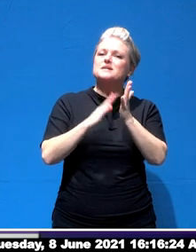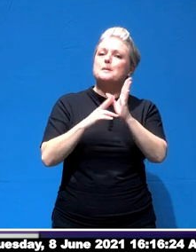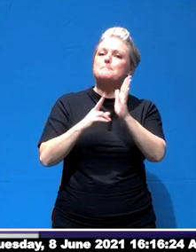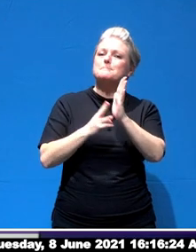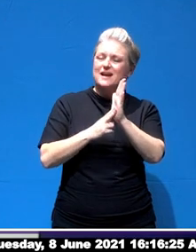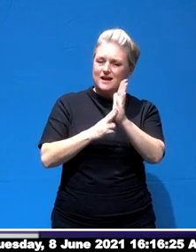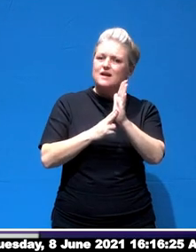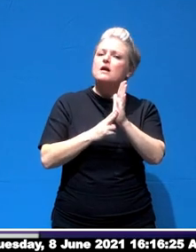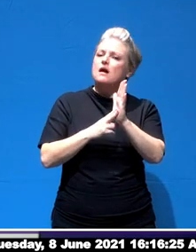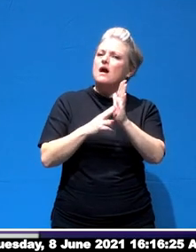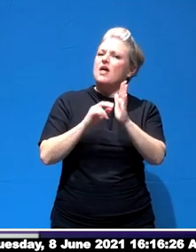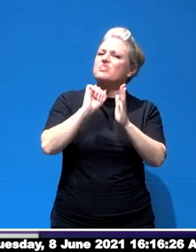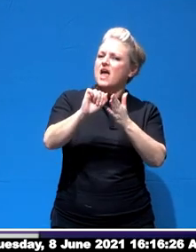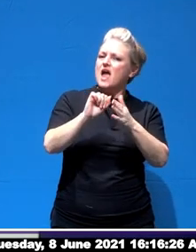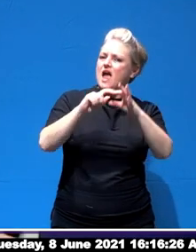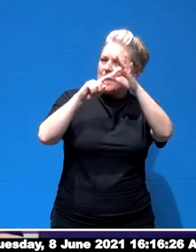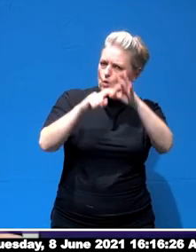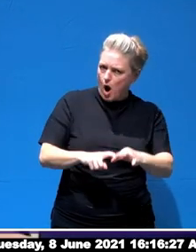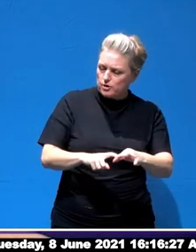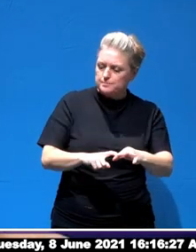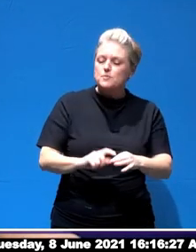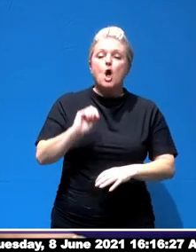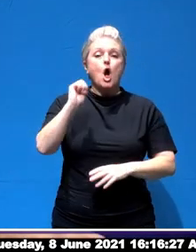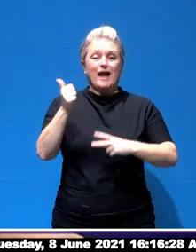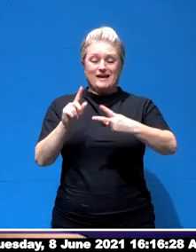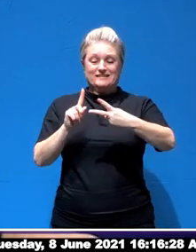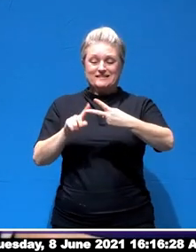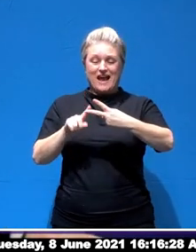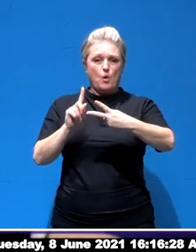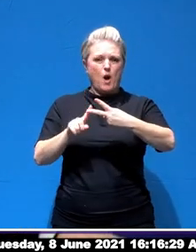That raises a whole range of issues that have already been explored and no doubt